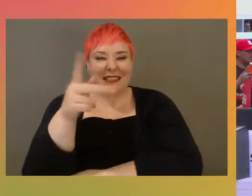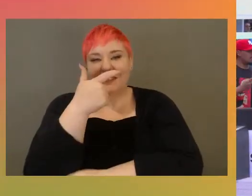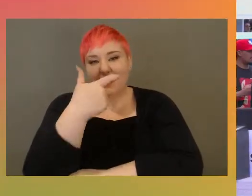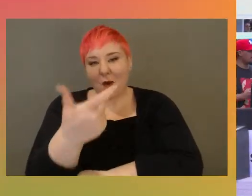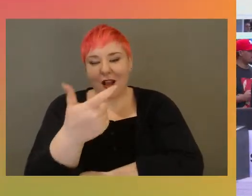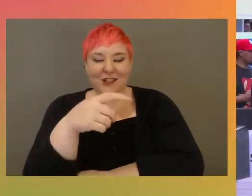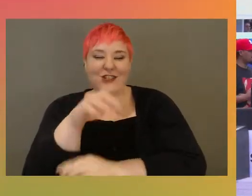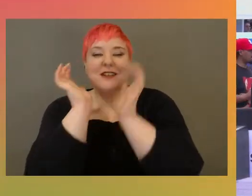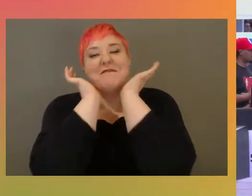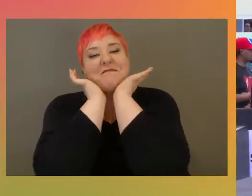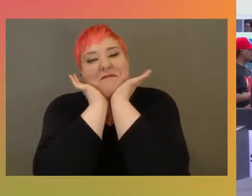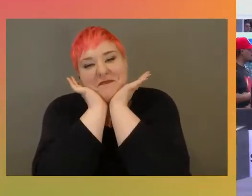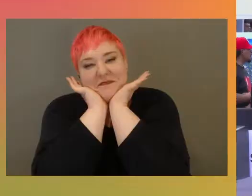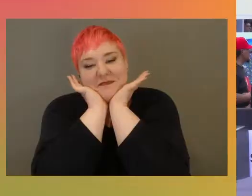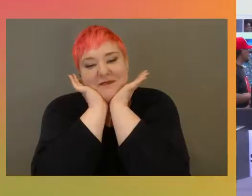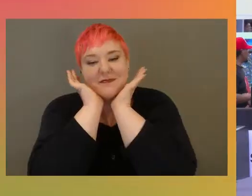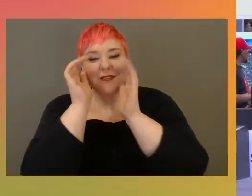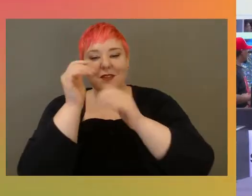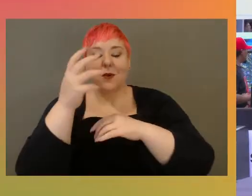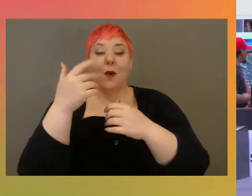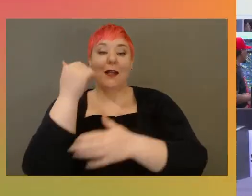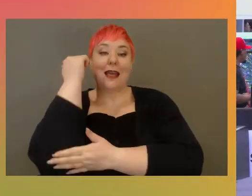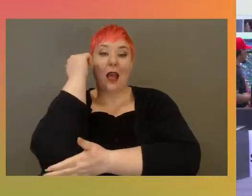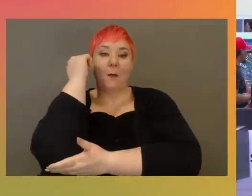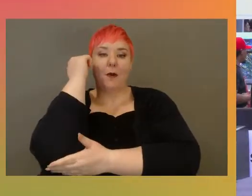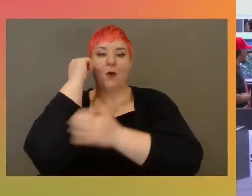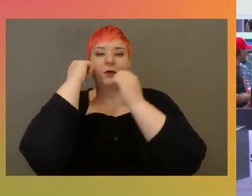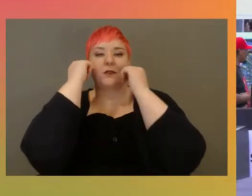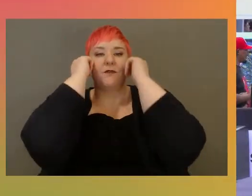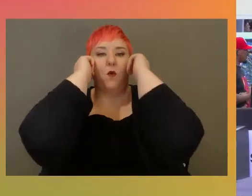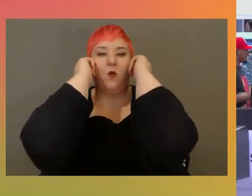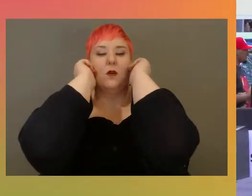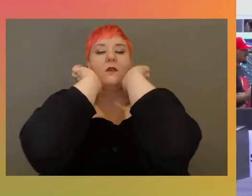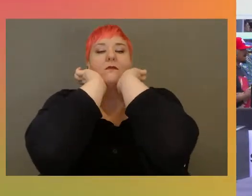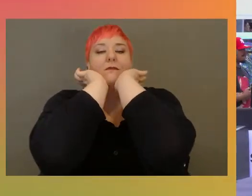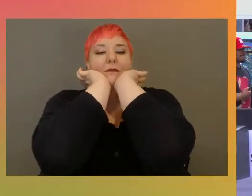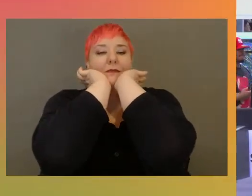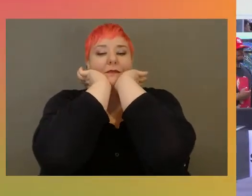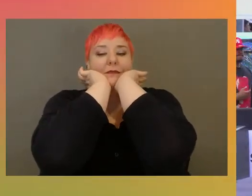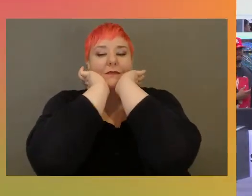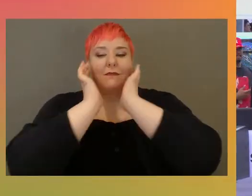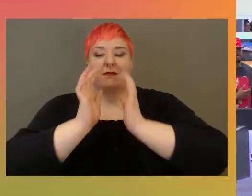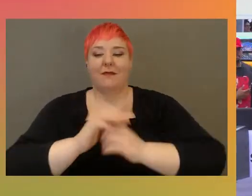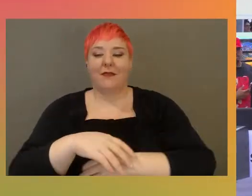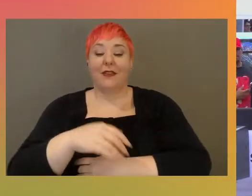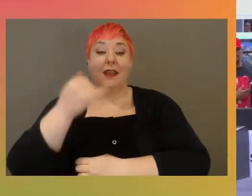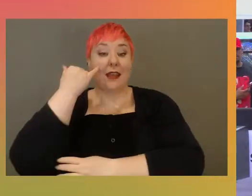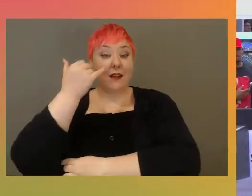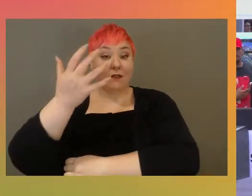COME INTO A TV WATCHING POSE,